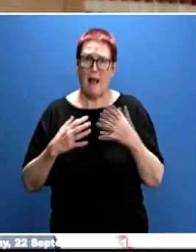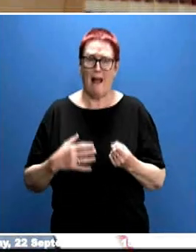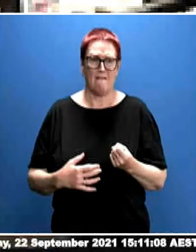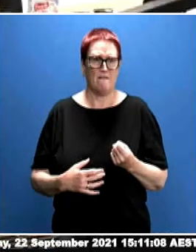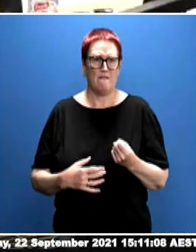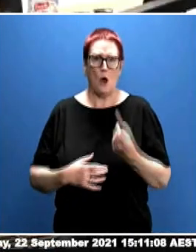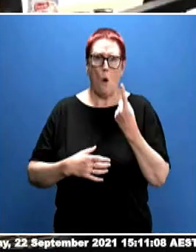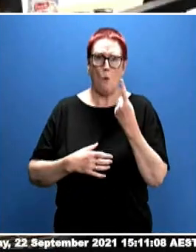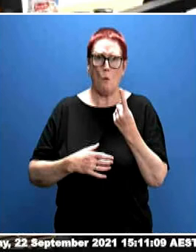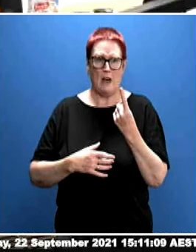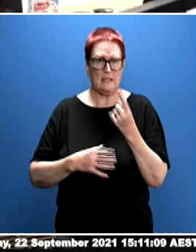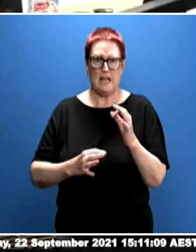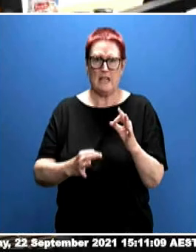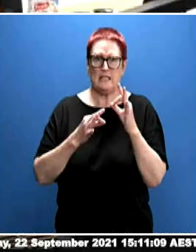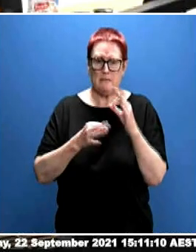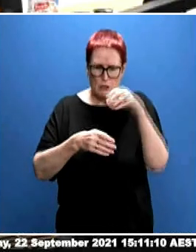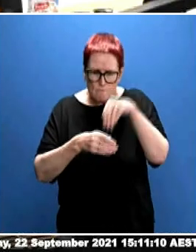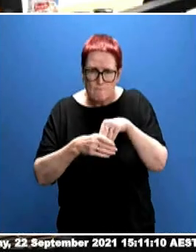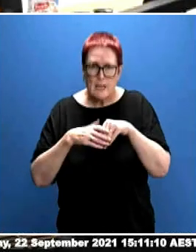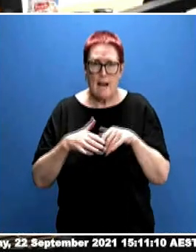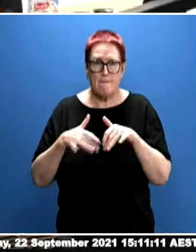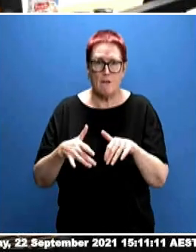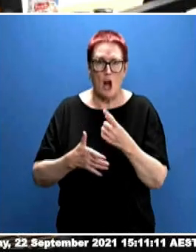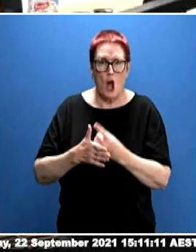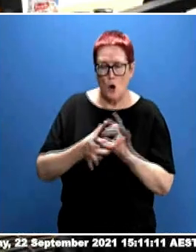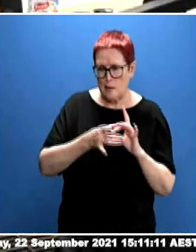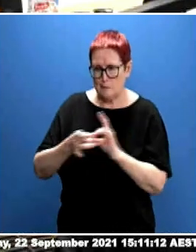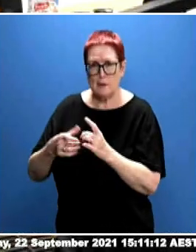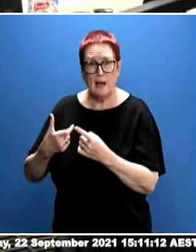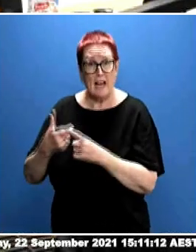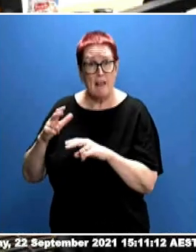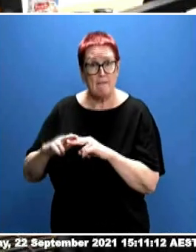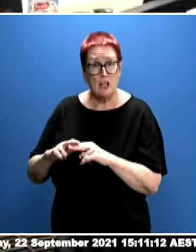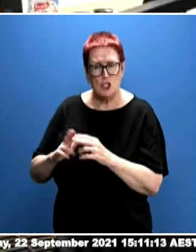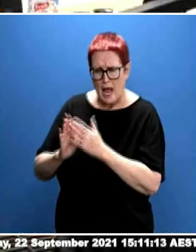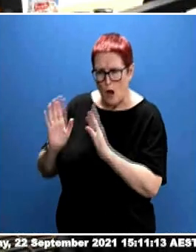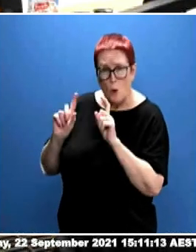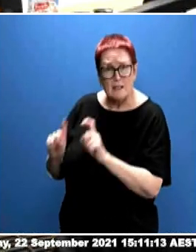the file which reflects their time at Kath French so that there can be some